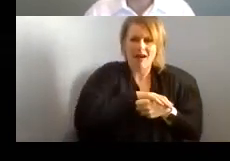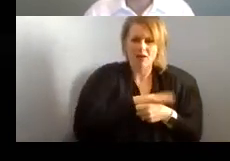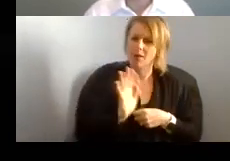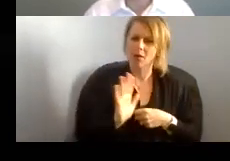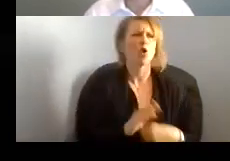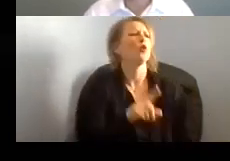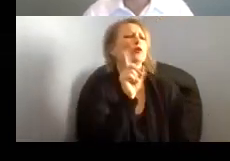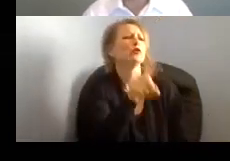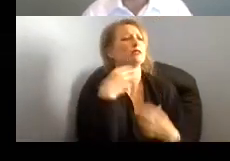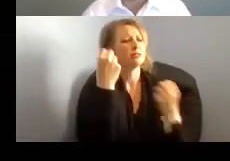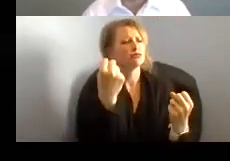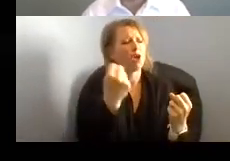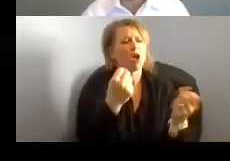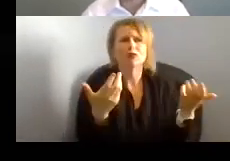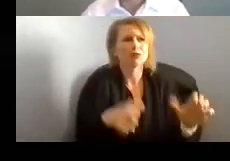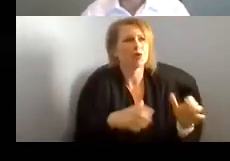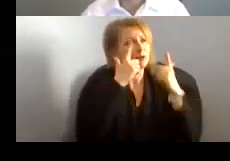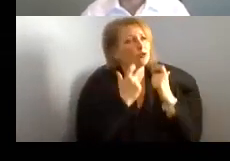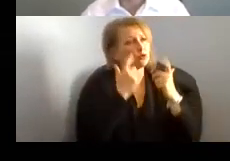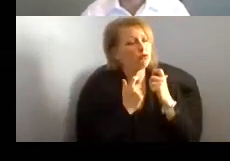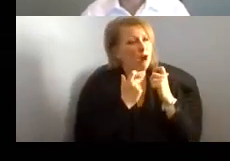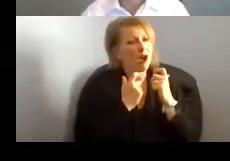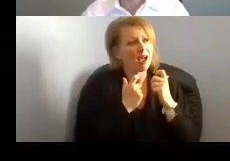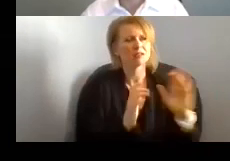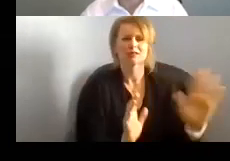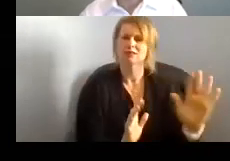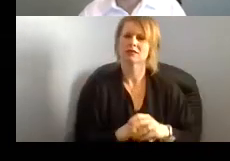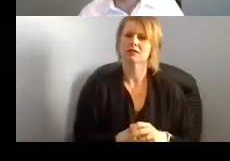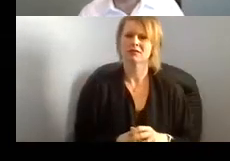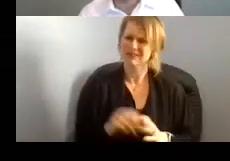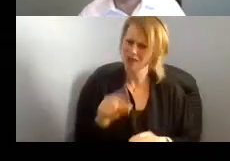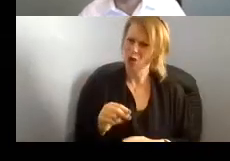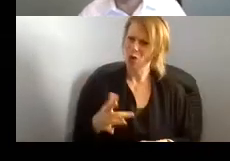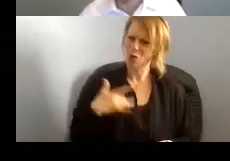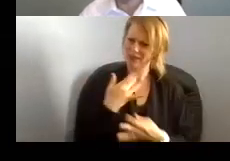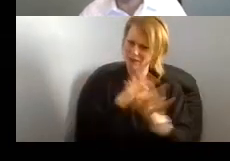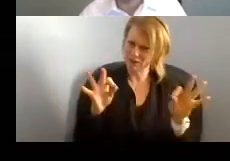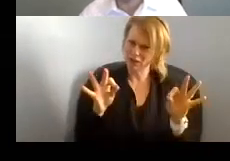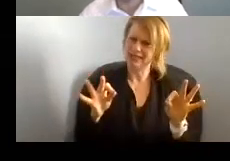You don’t want to cry in front of your mother. You should feel free to express your feelings and demonstrate your empathy,